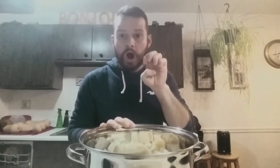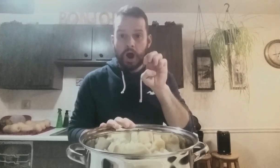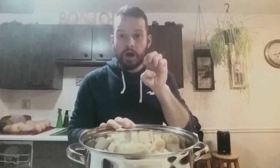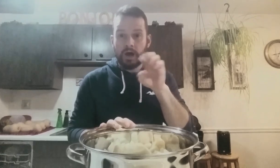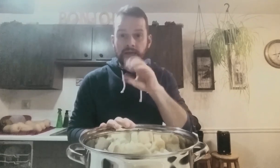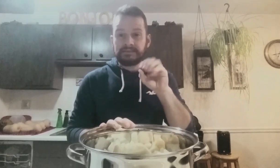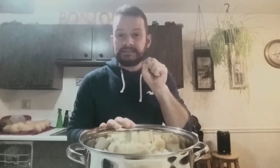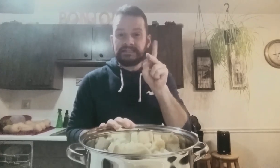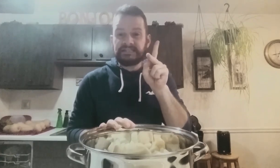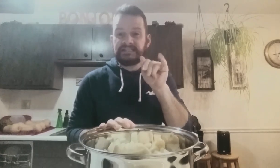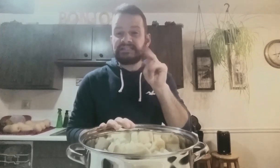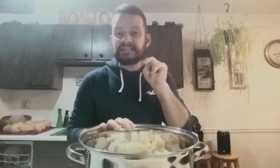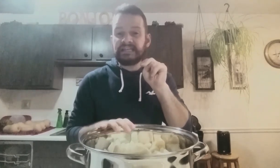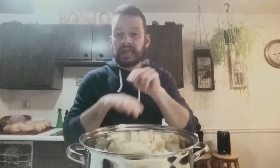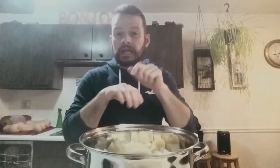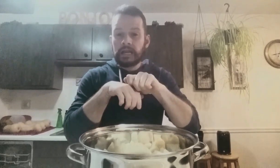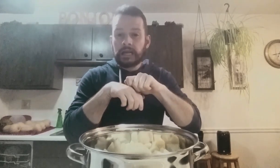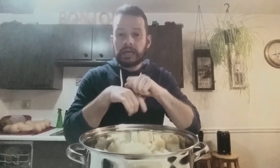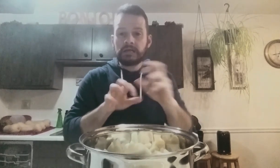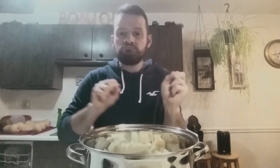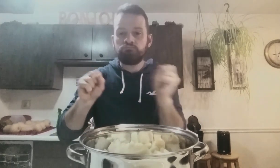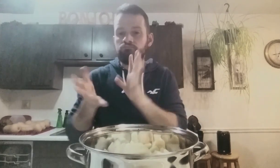I discarded the cores and skin in the strainer.